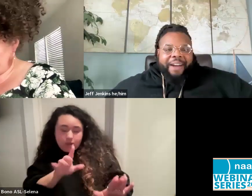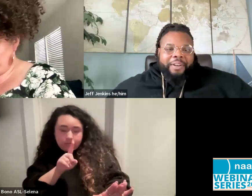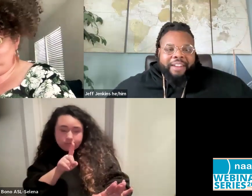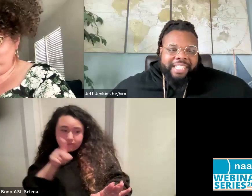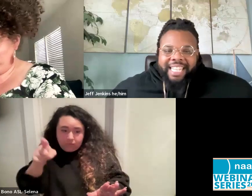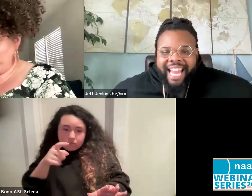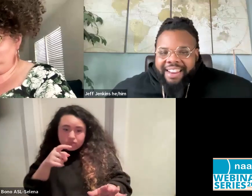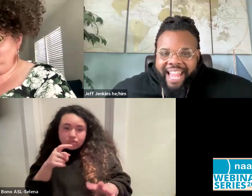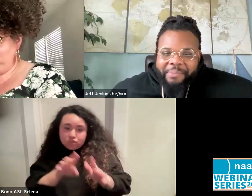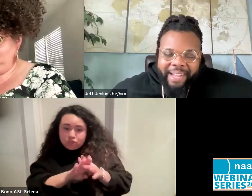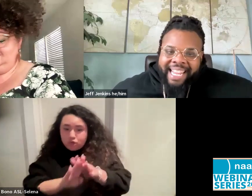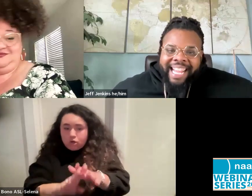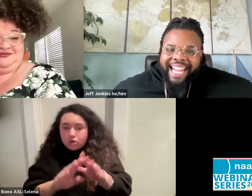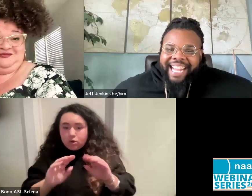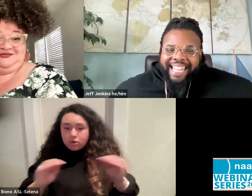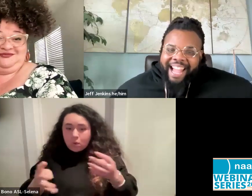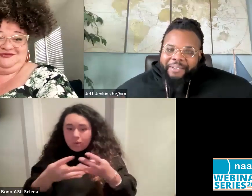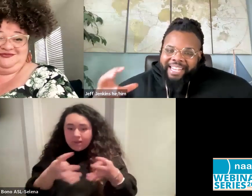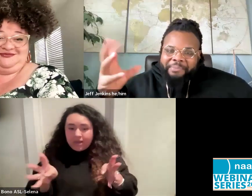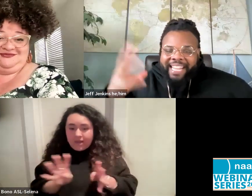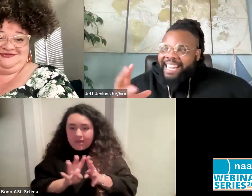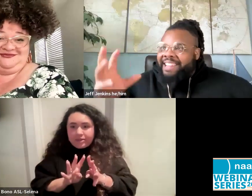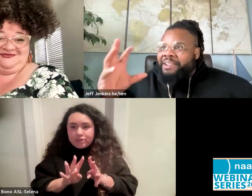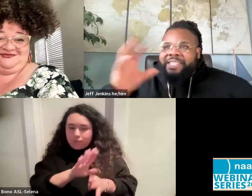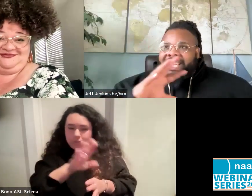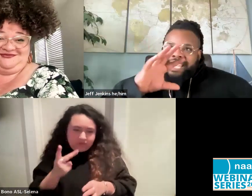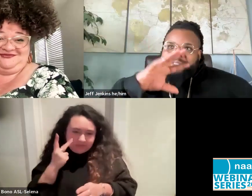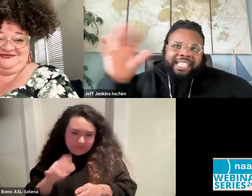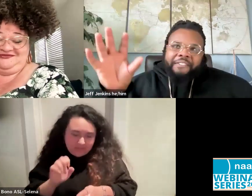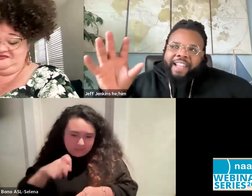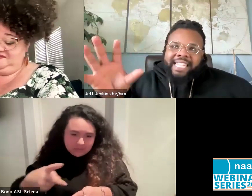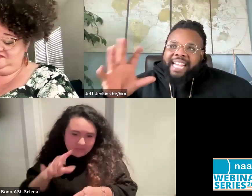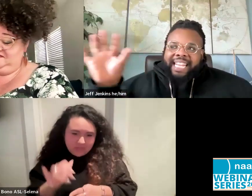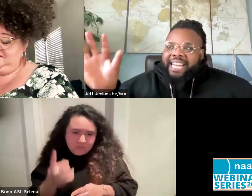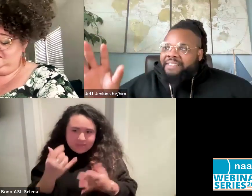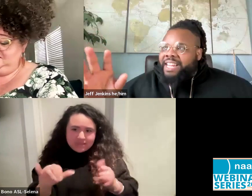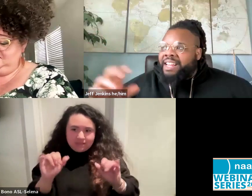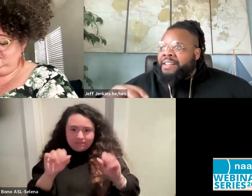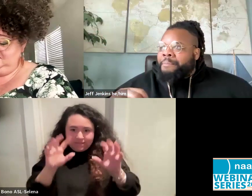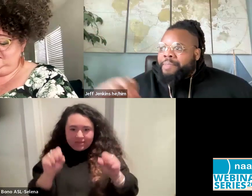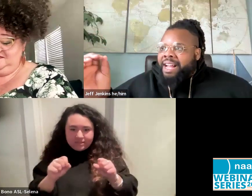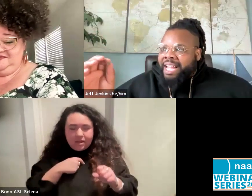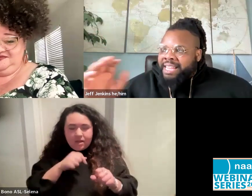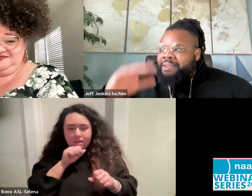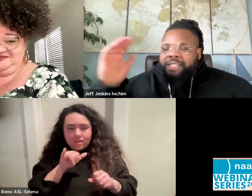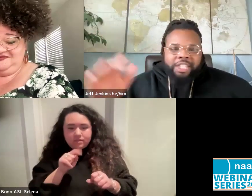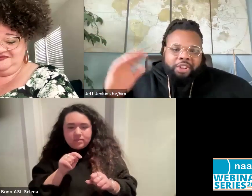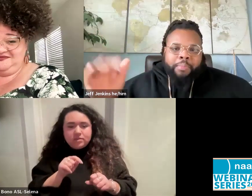that will ever see the light of day. But that one. But it was just it was still fantastic. I loved it. It was just so